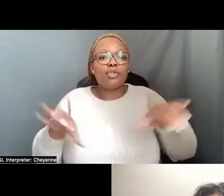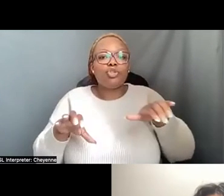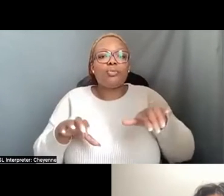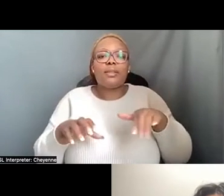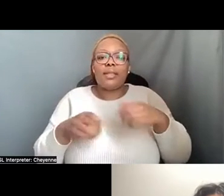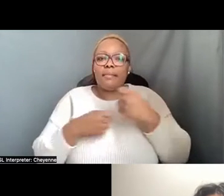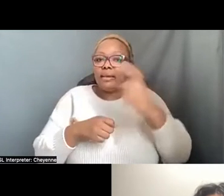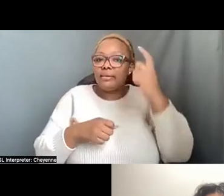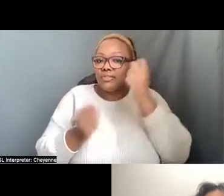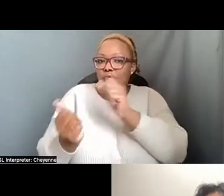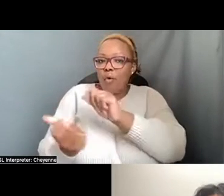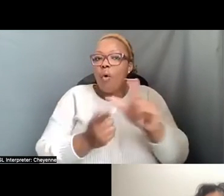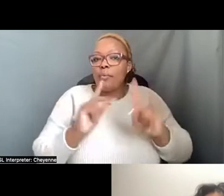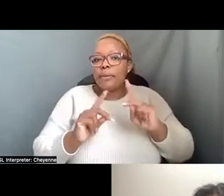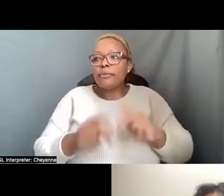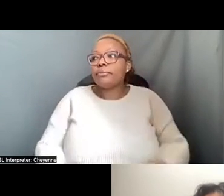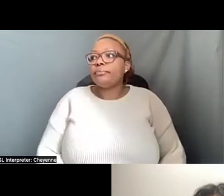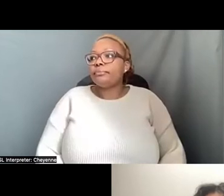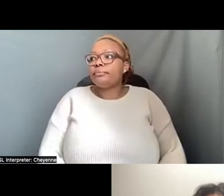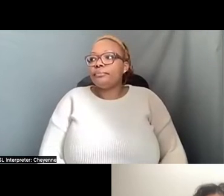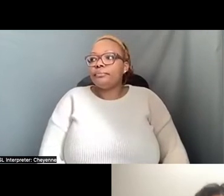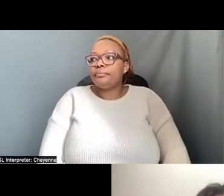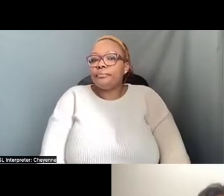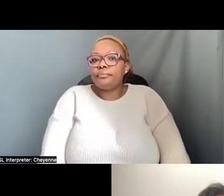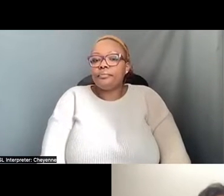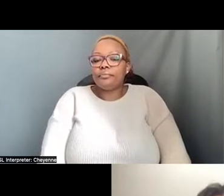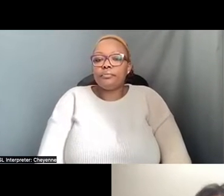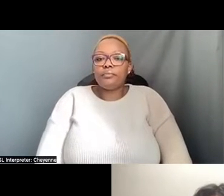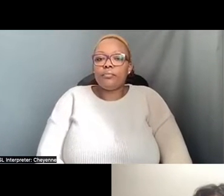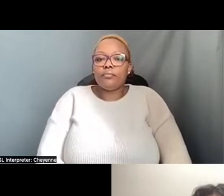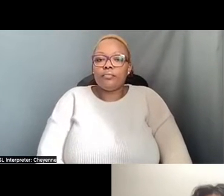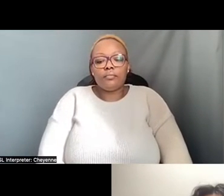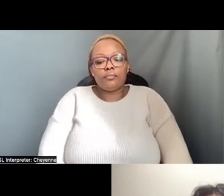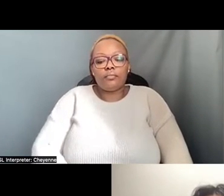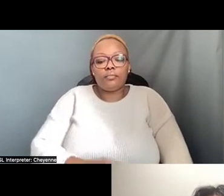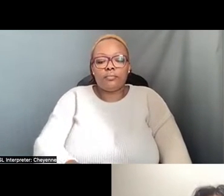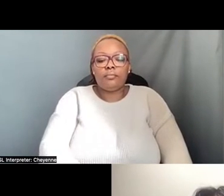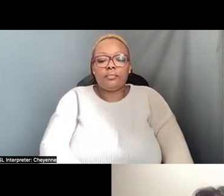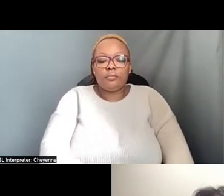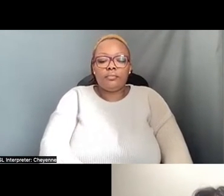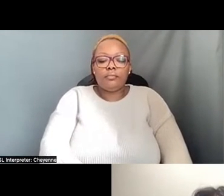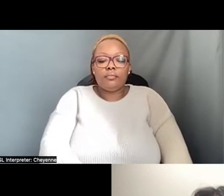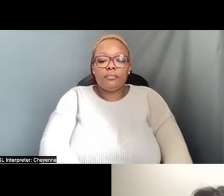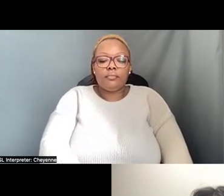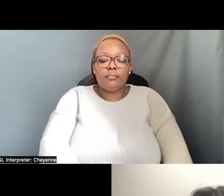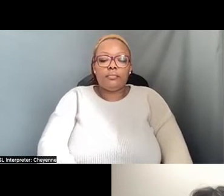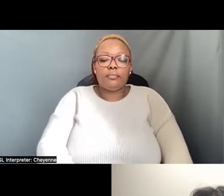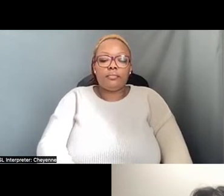sure everybody can do it in a bay that kind of makes sense. Thanks for that, Keisha.